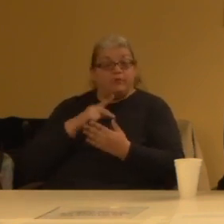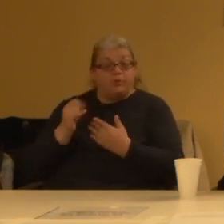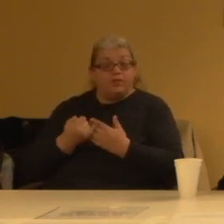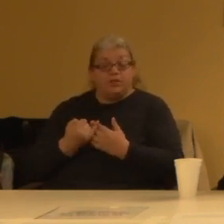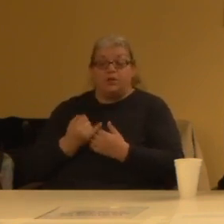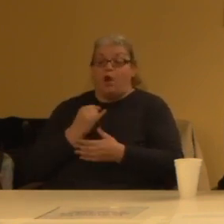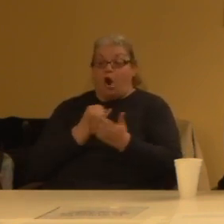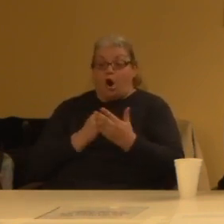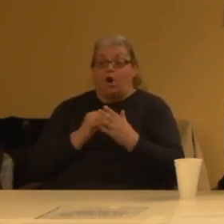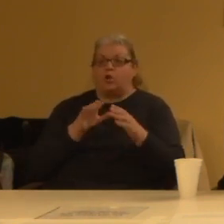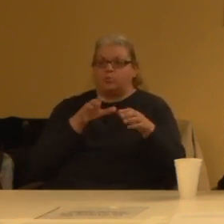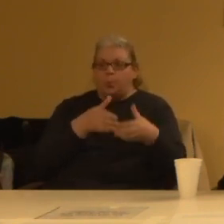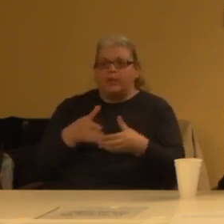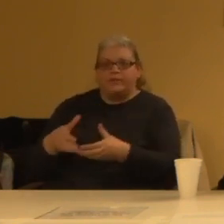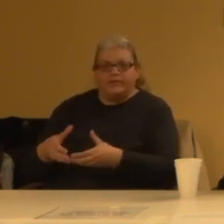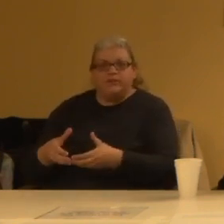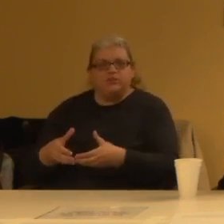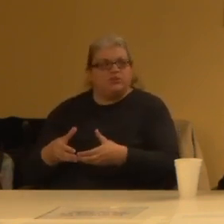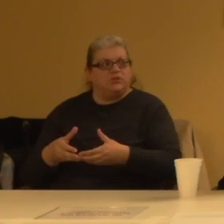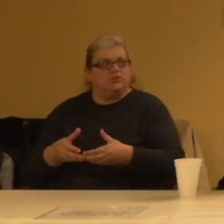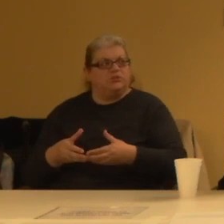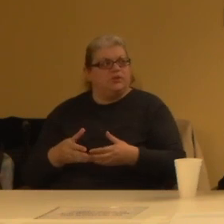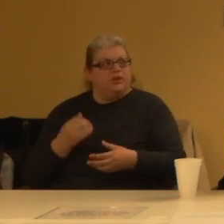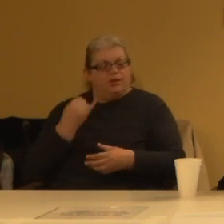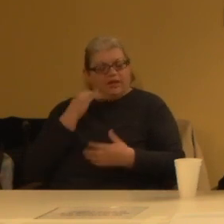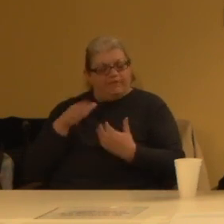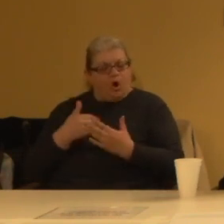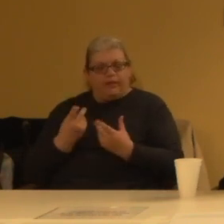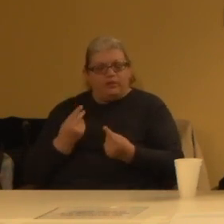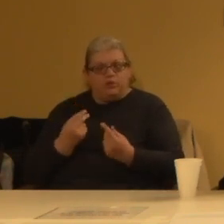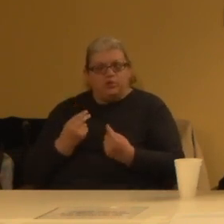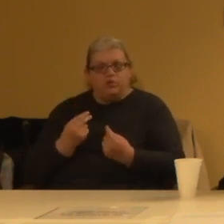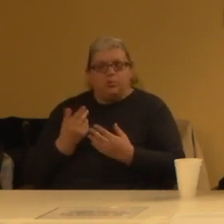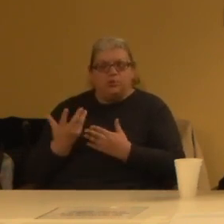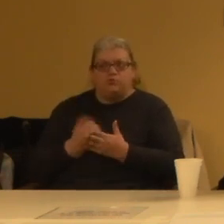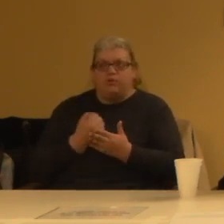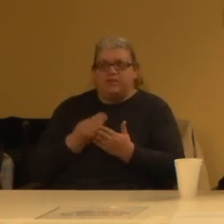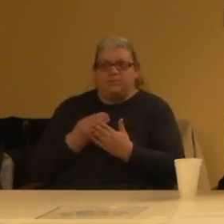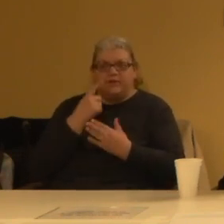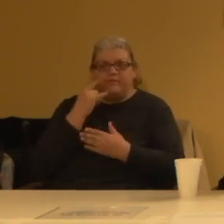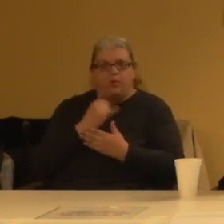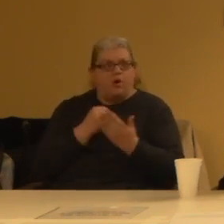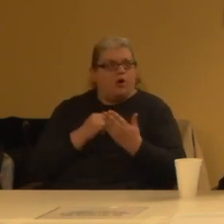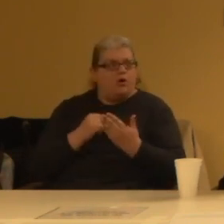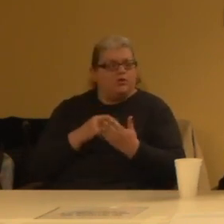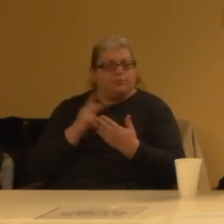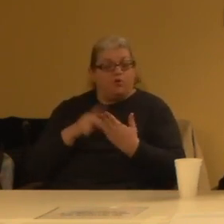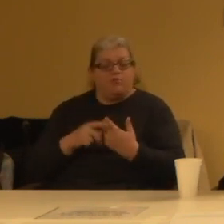Like if all I had to do is raise money for arts programs, I would be such a happy manage aid.